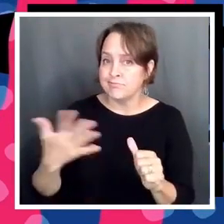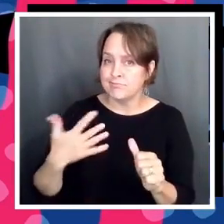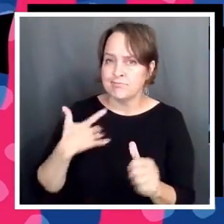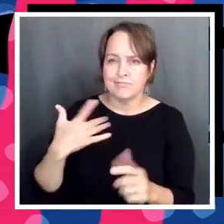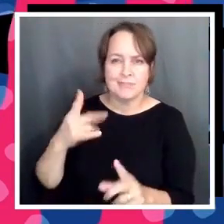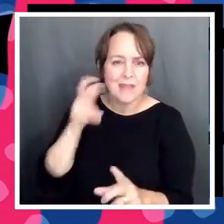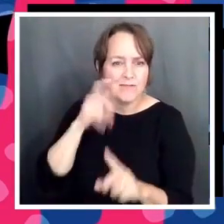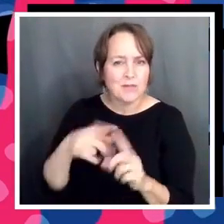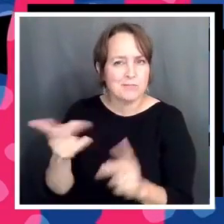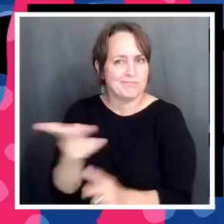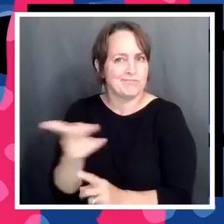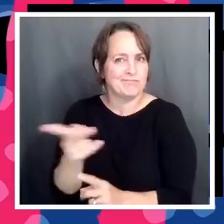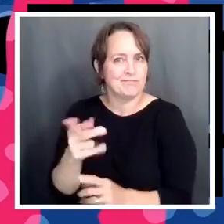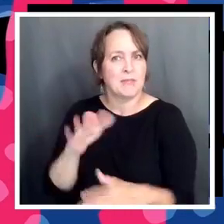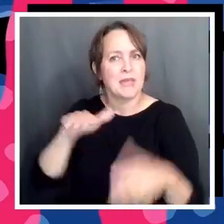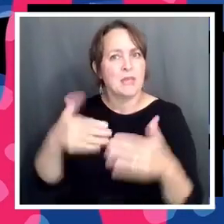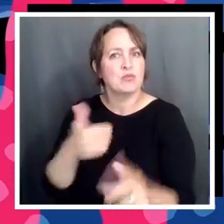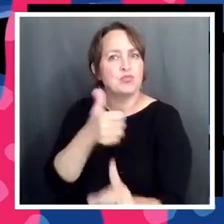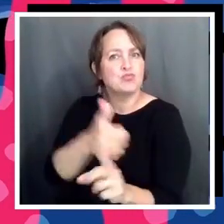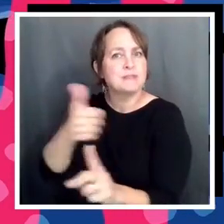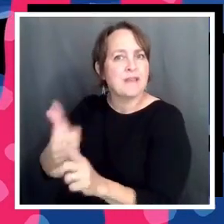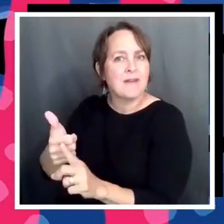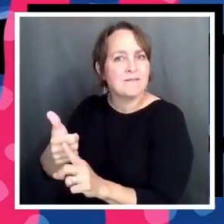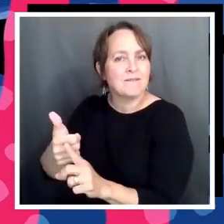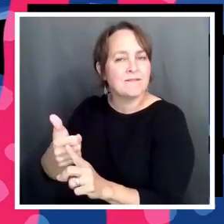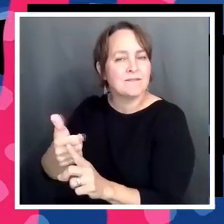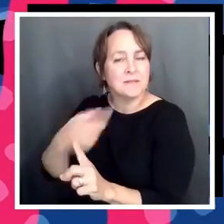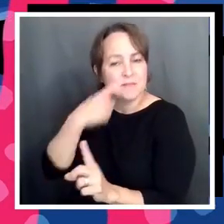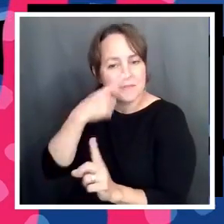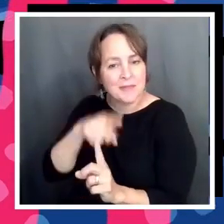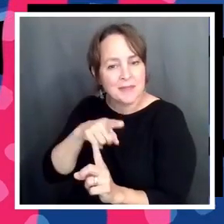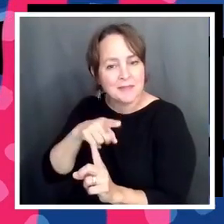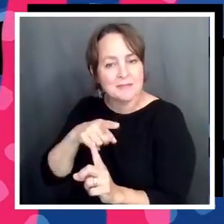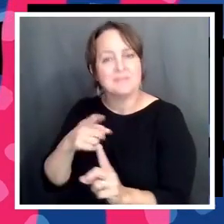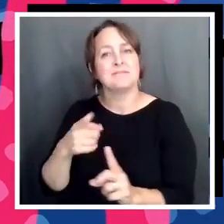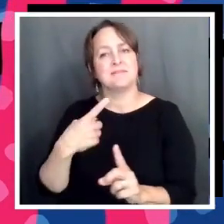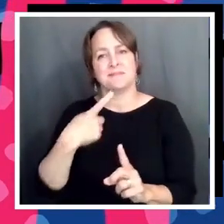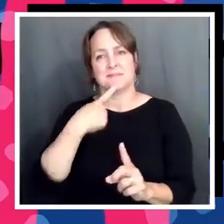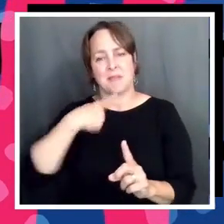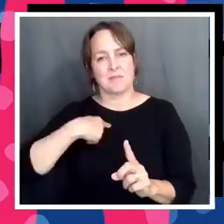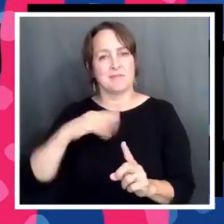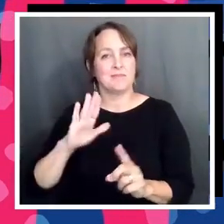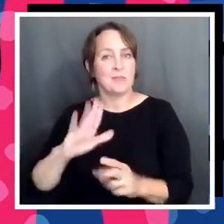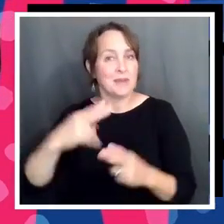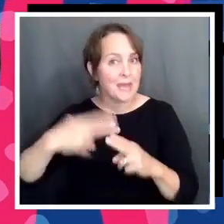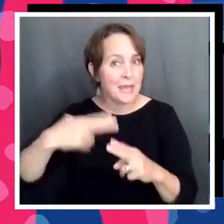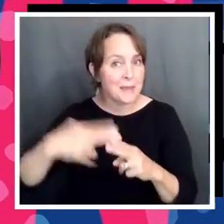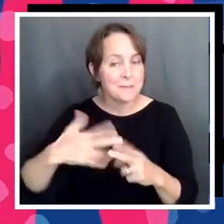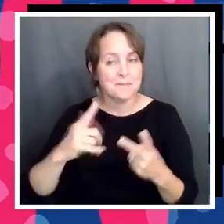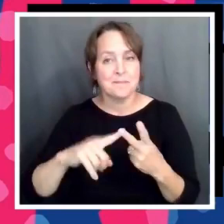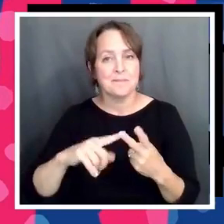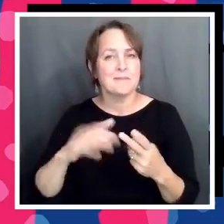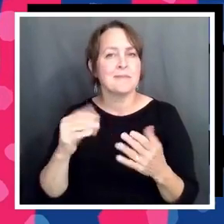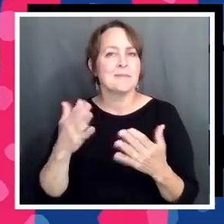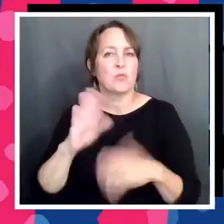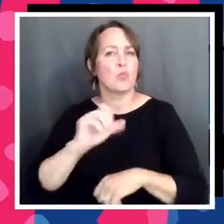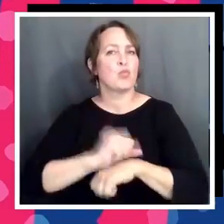TAKES FULL ADVANTAGE OF THIS PROGRAM. FIRST OF ALL, LET'S HEAR FROM